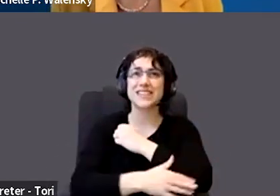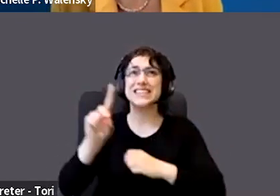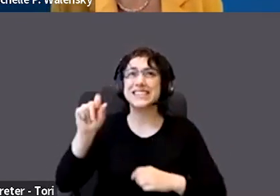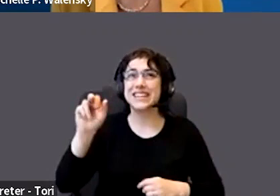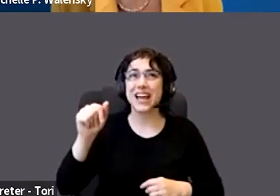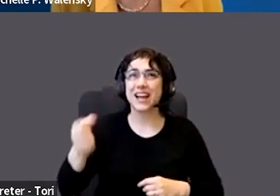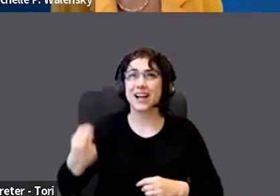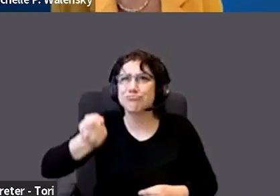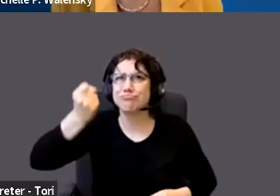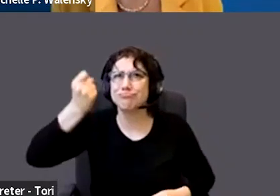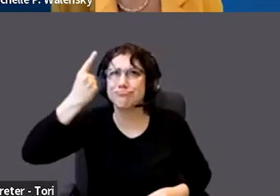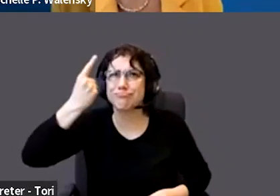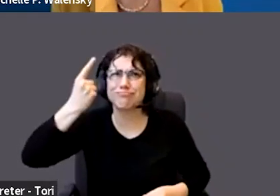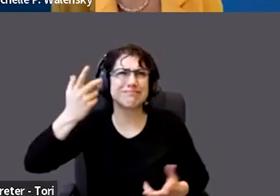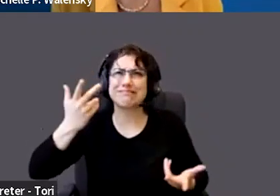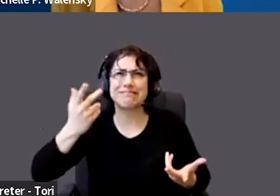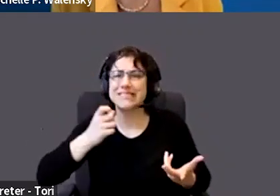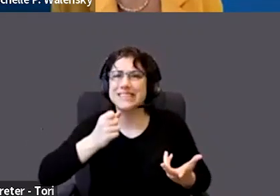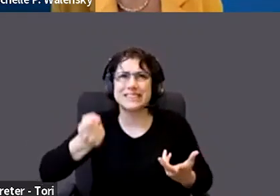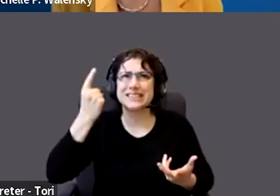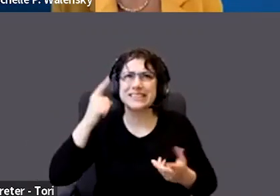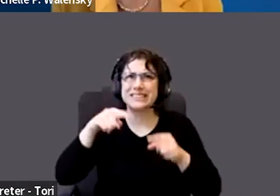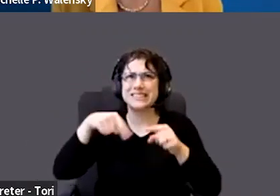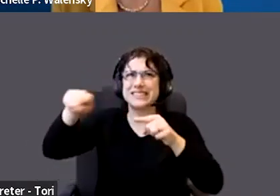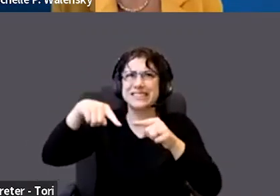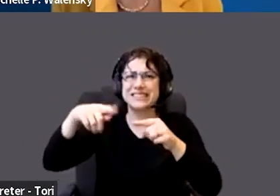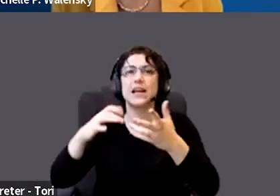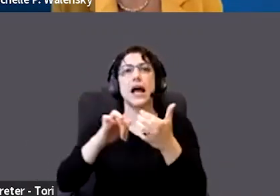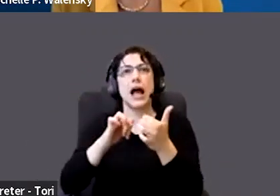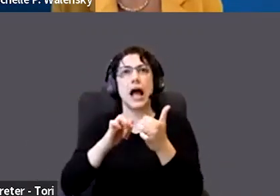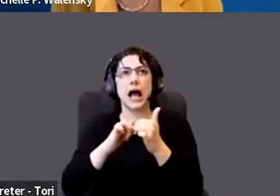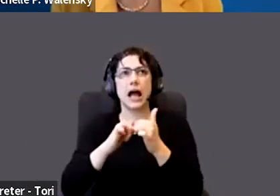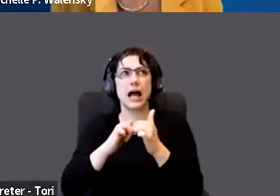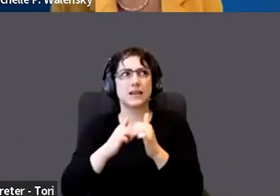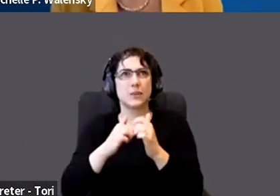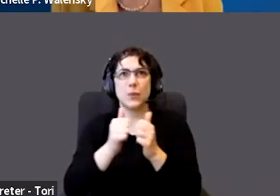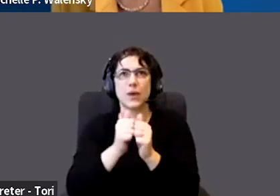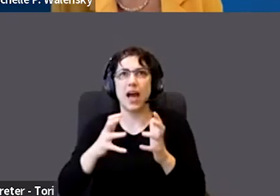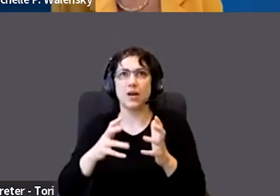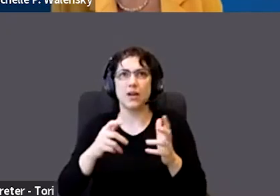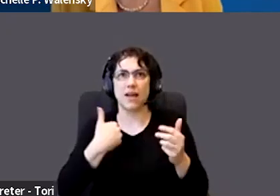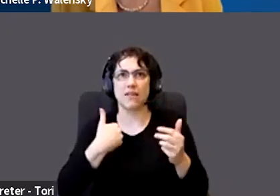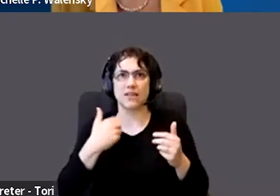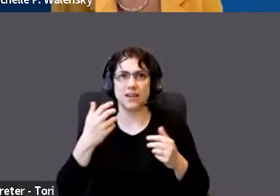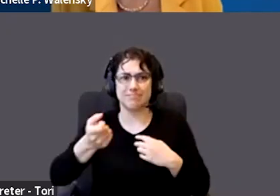And without a working knowledge of data to drive decision-making, I believe that the movement for health equity is hindered.